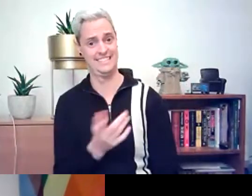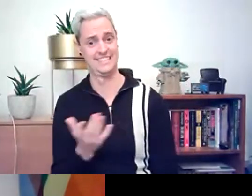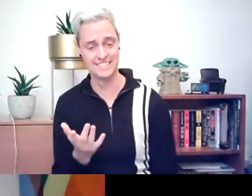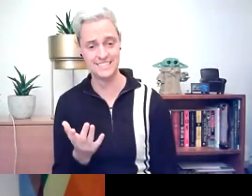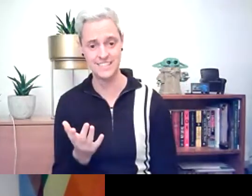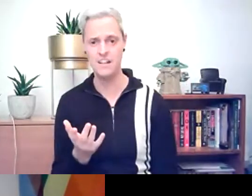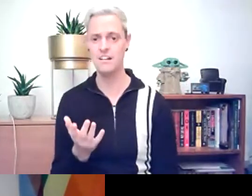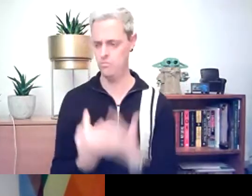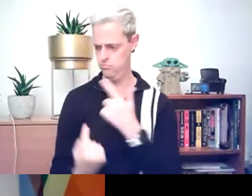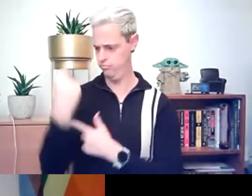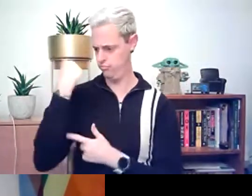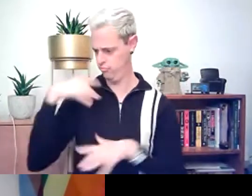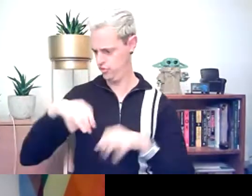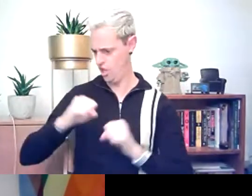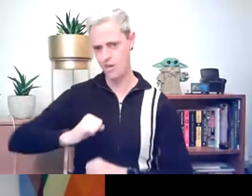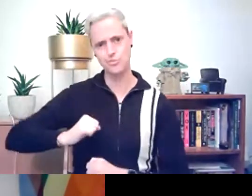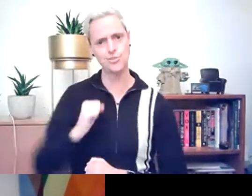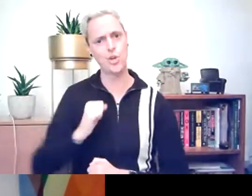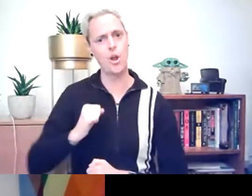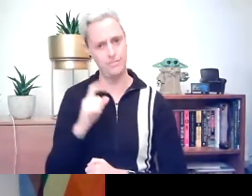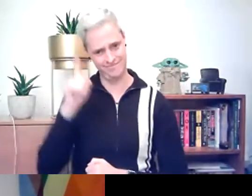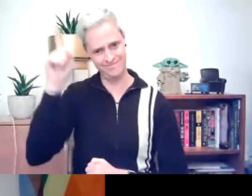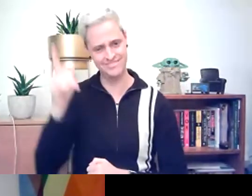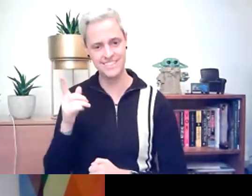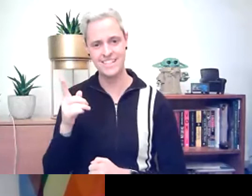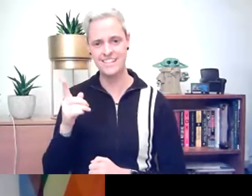that reflected who the person is 18:21:07 not a word psychology member of something